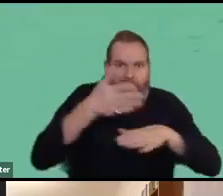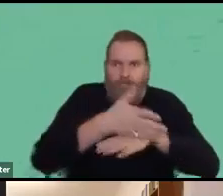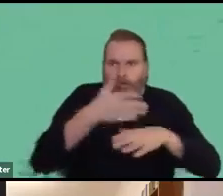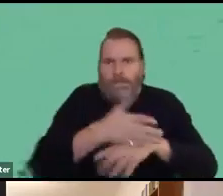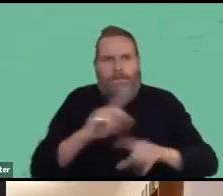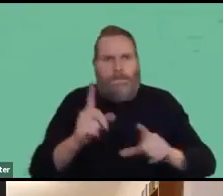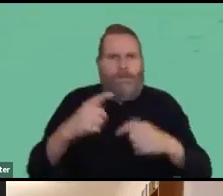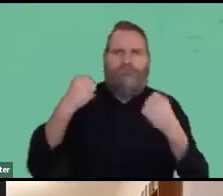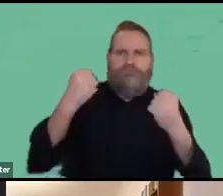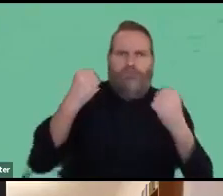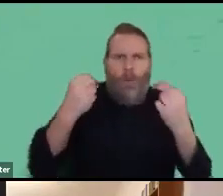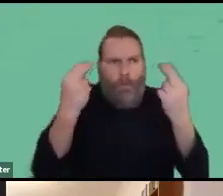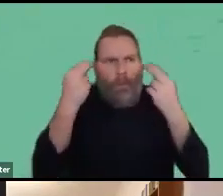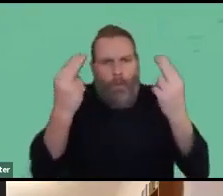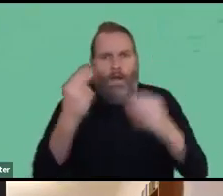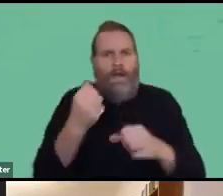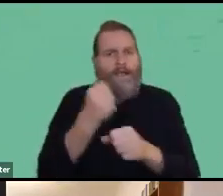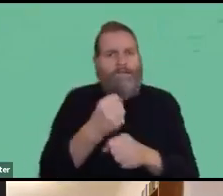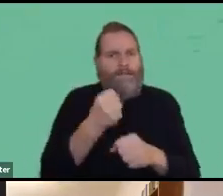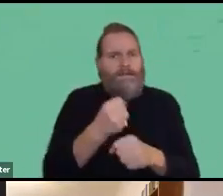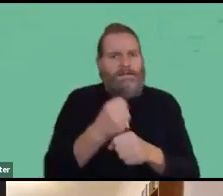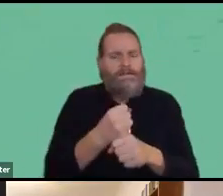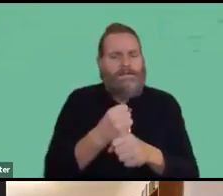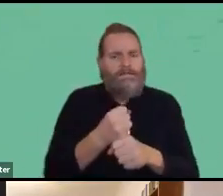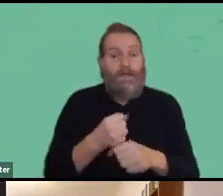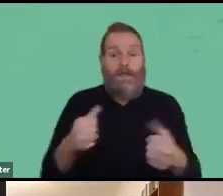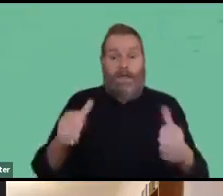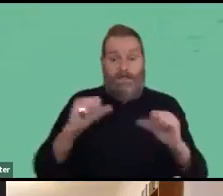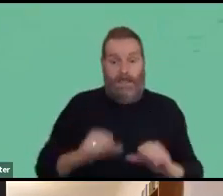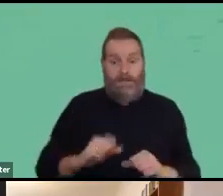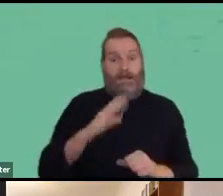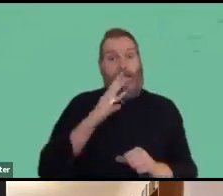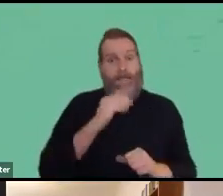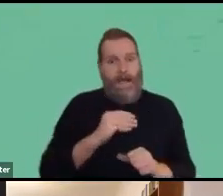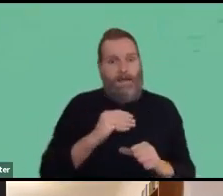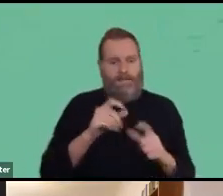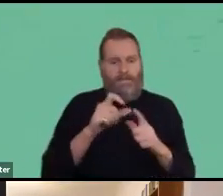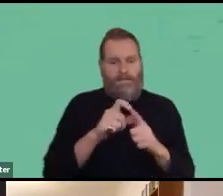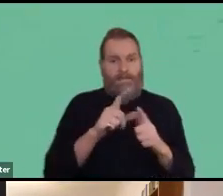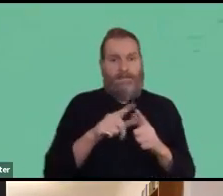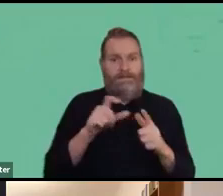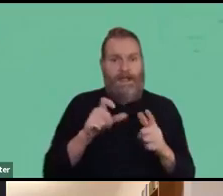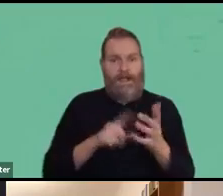a question from Deaglan what action is going to be taken PR exercises are pointless we know the